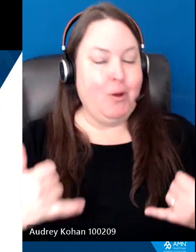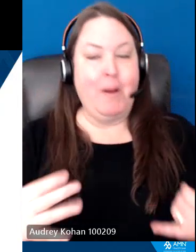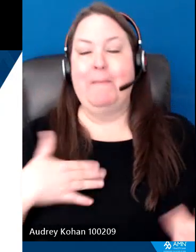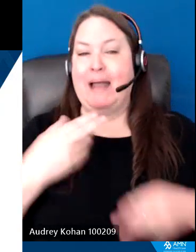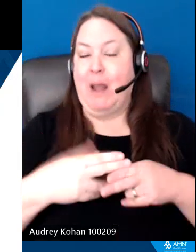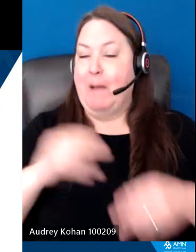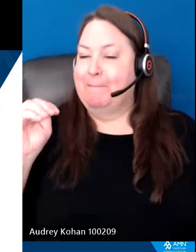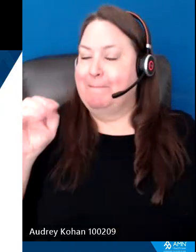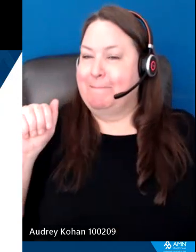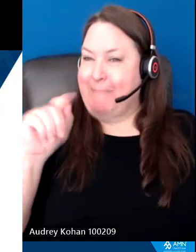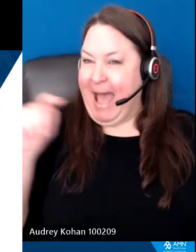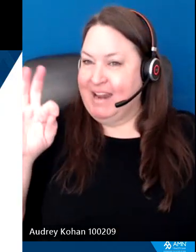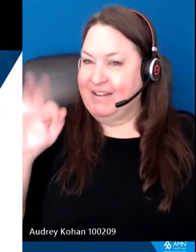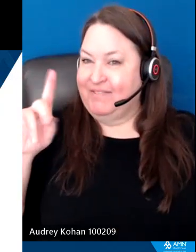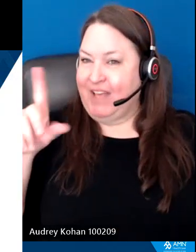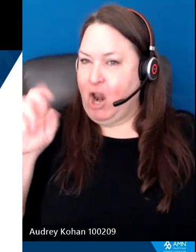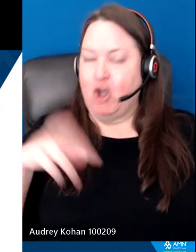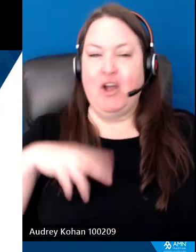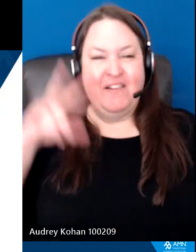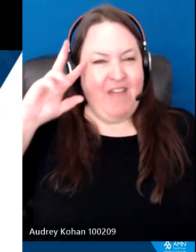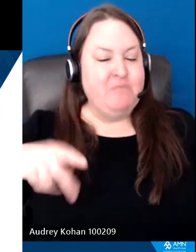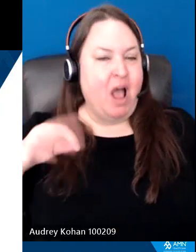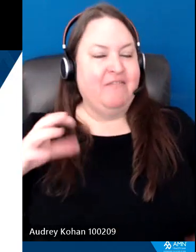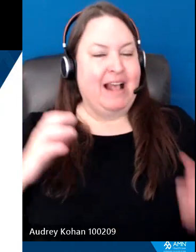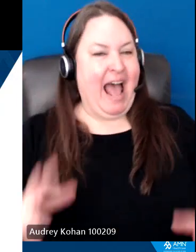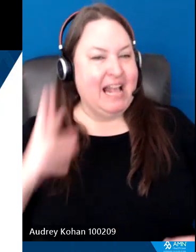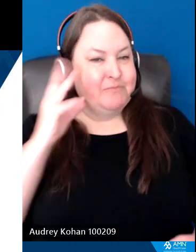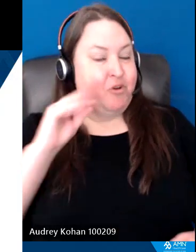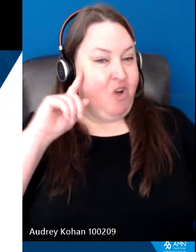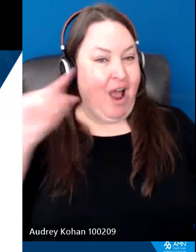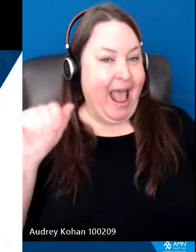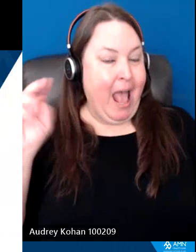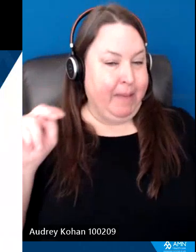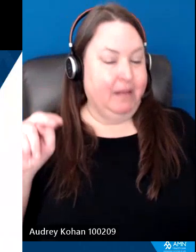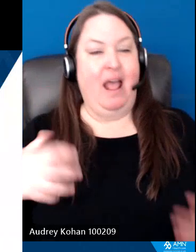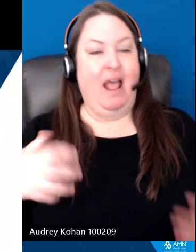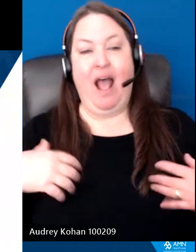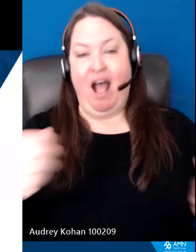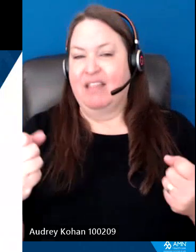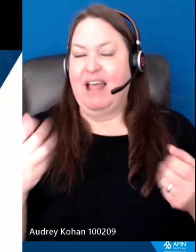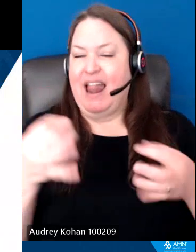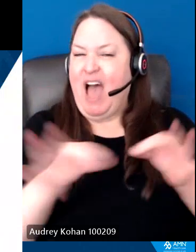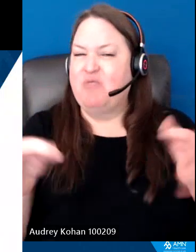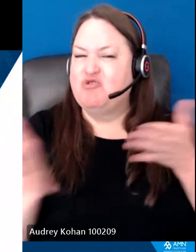I'm the vice president of client experience for amn healthcare language Services uh we received